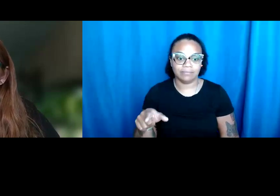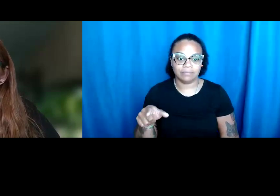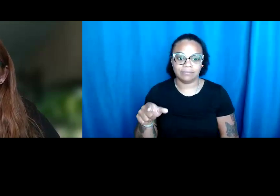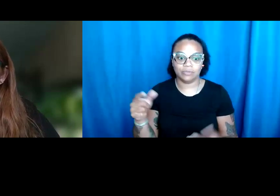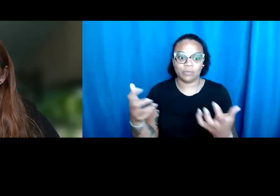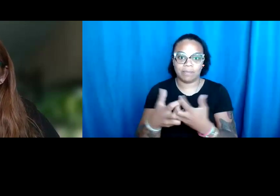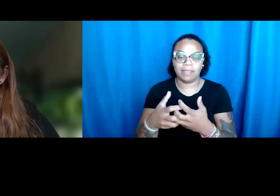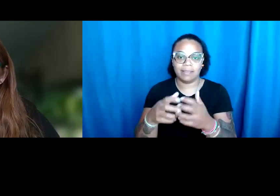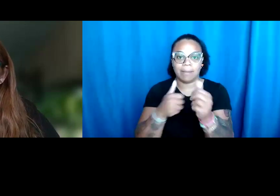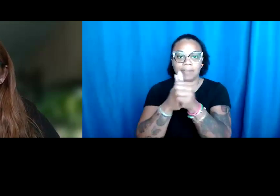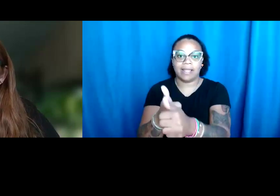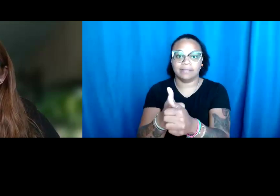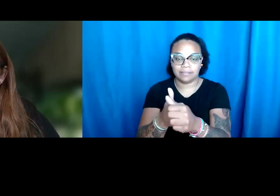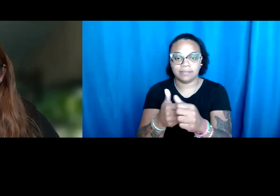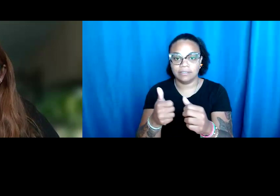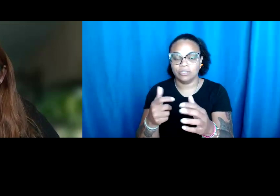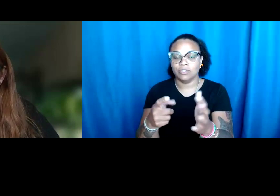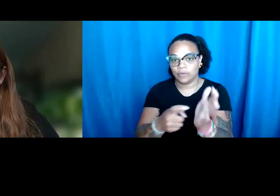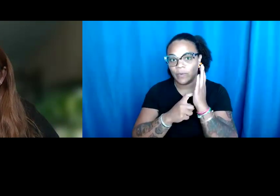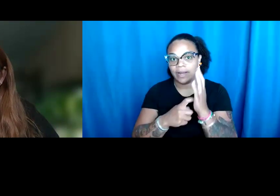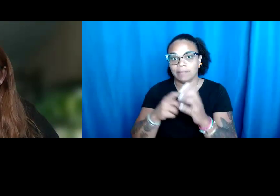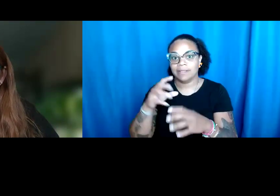requirements set forth in a couple of new contracts that he had.